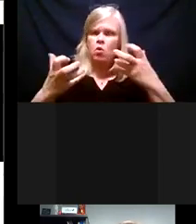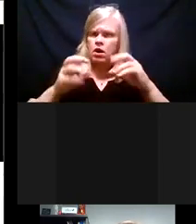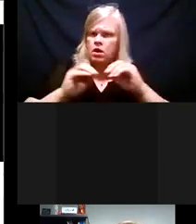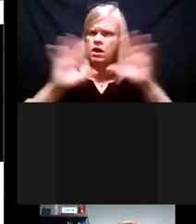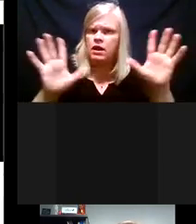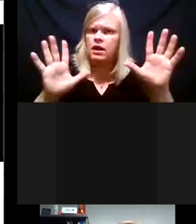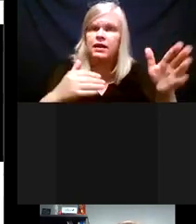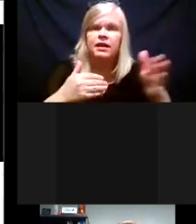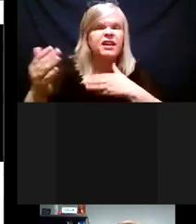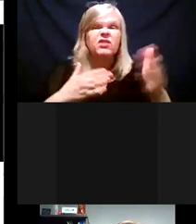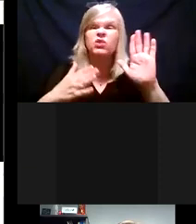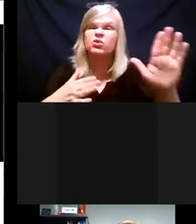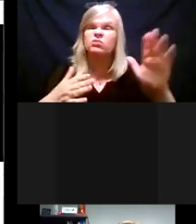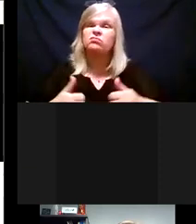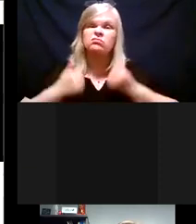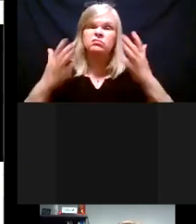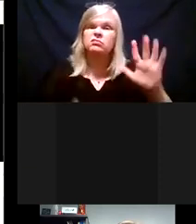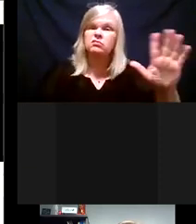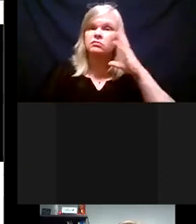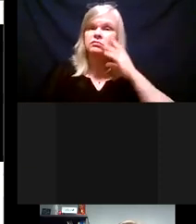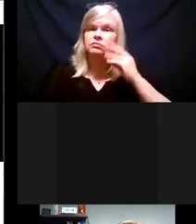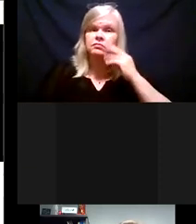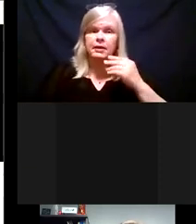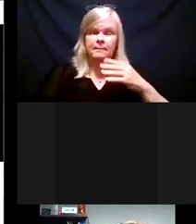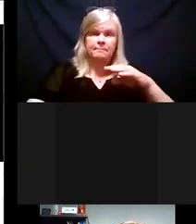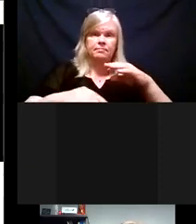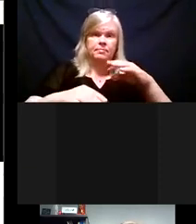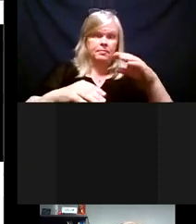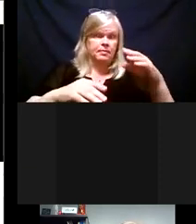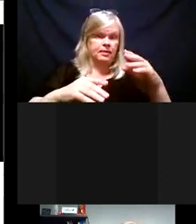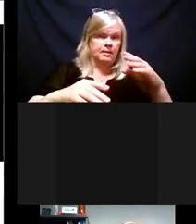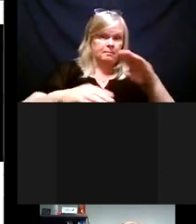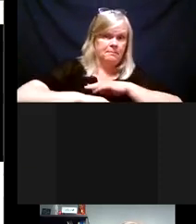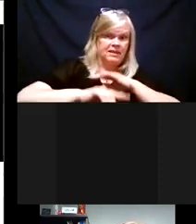SURVIVOR'S EXPERIENCE MEETS THAT DEFINITION AFTER CRIME WE DON'T